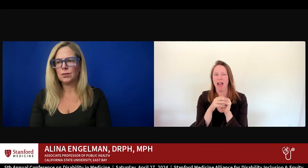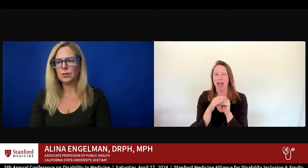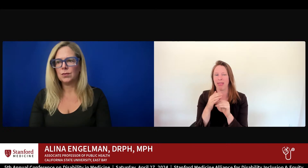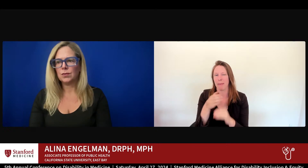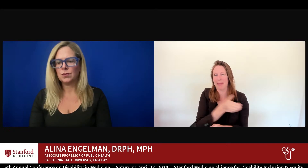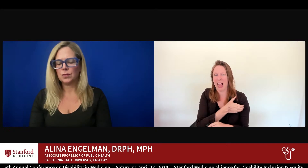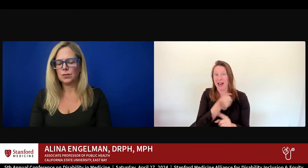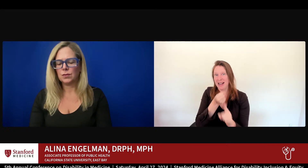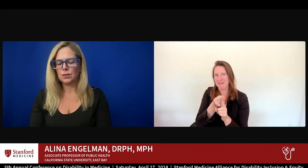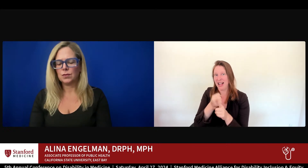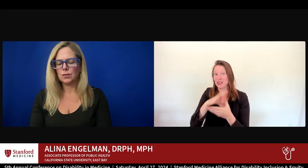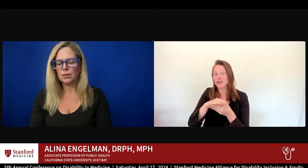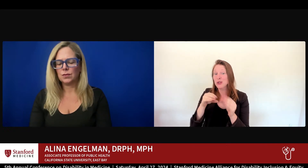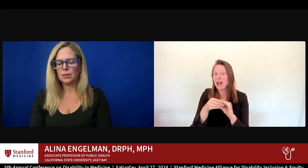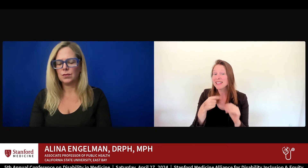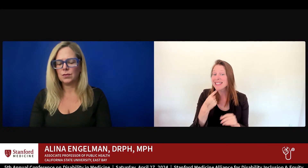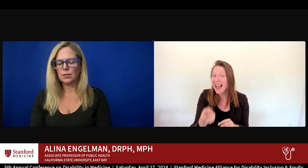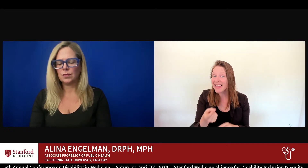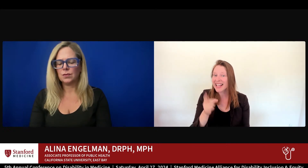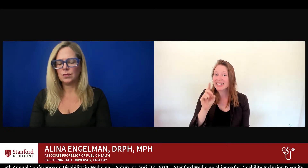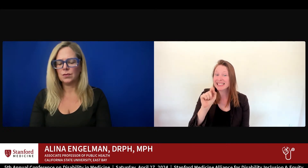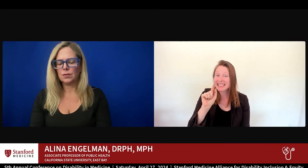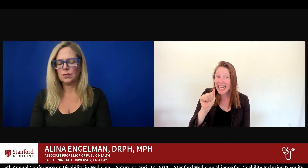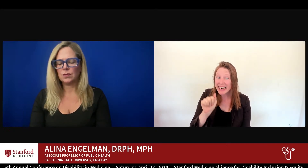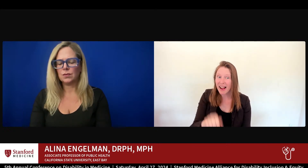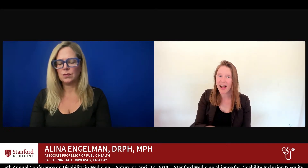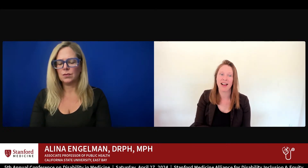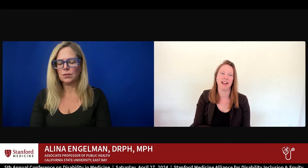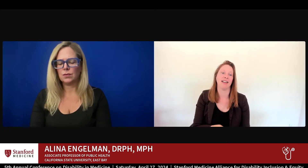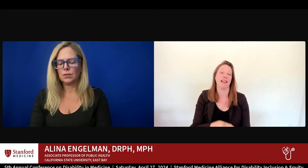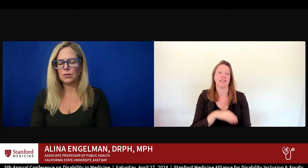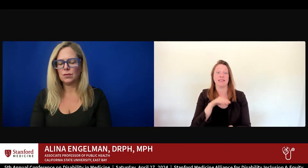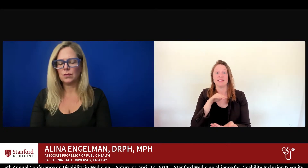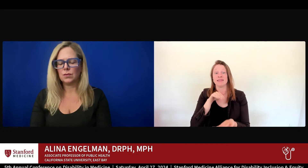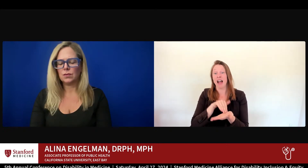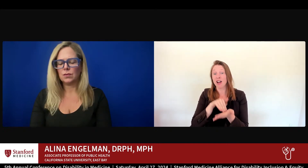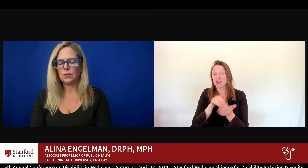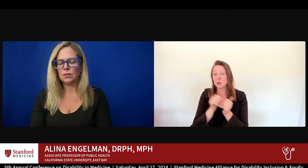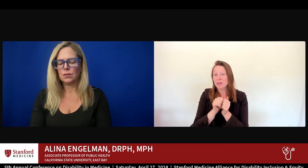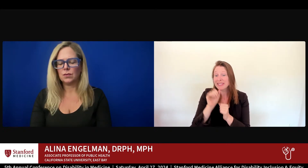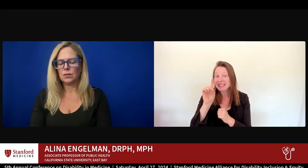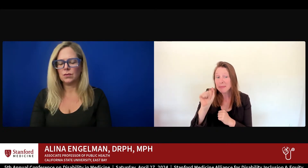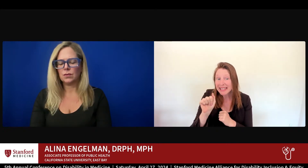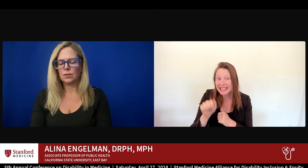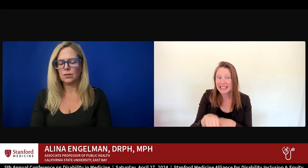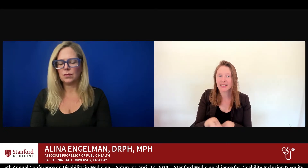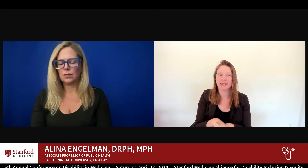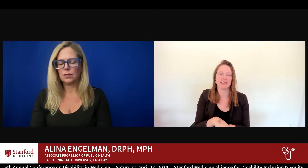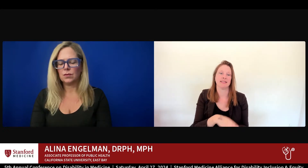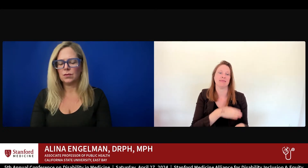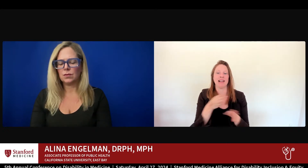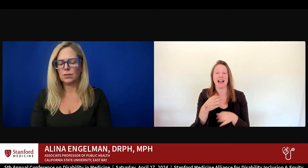we also had two sessions, one on the power and impact of storytelling and data with doctors with